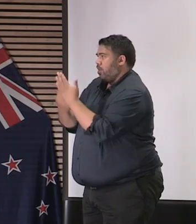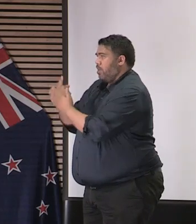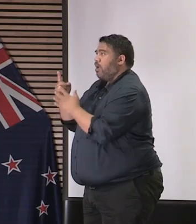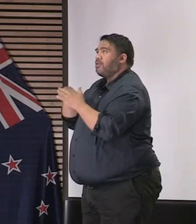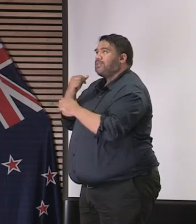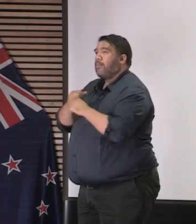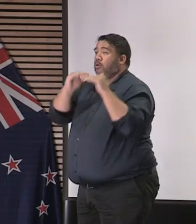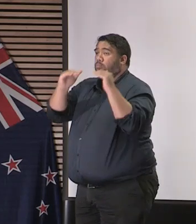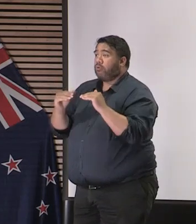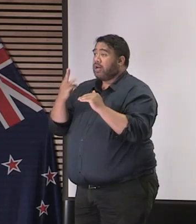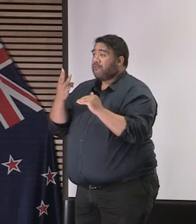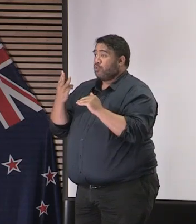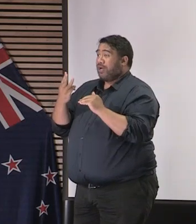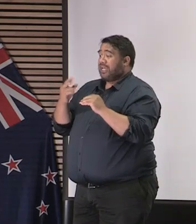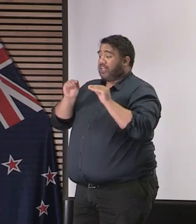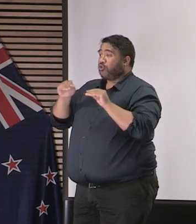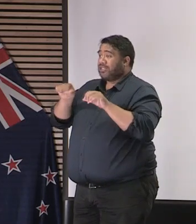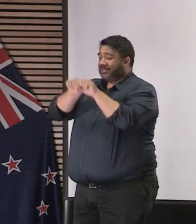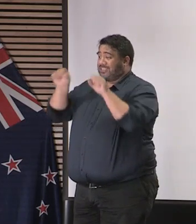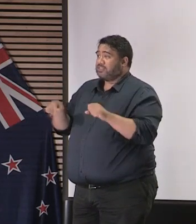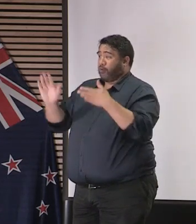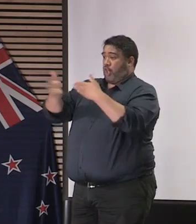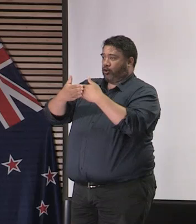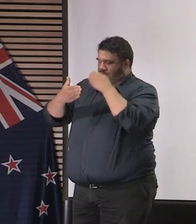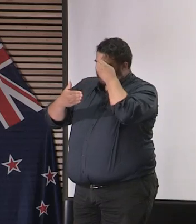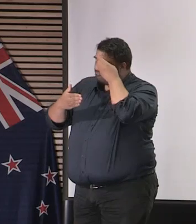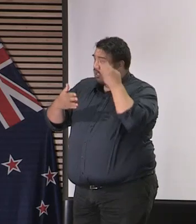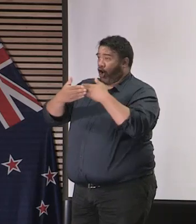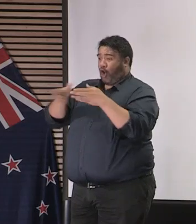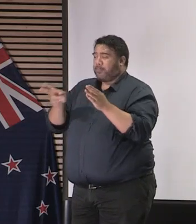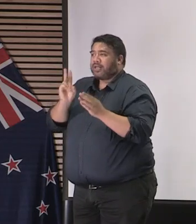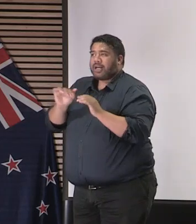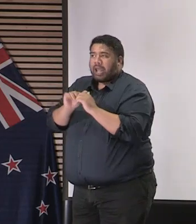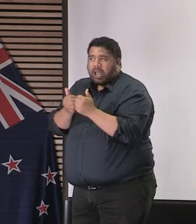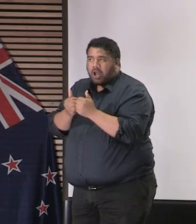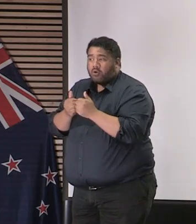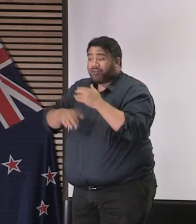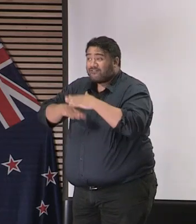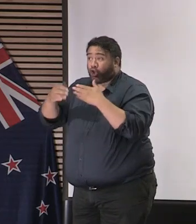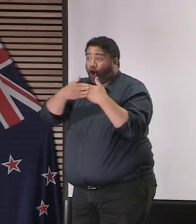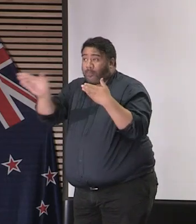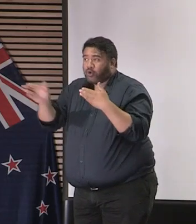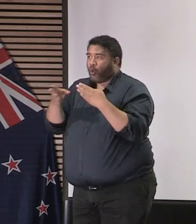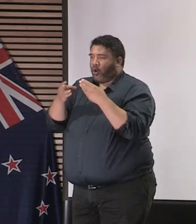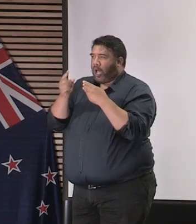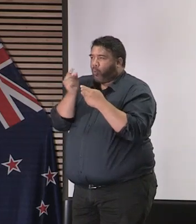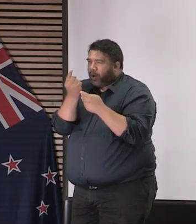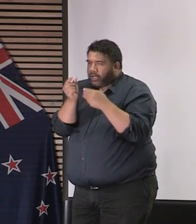through all the different scenarios around how you would reopen the education system